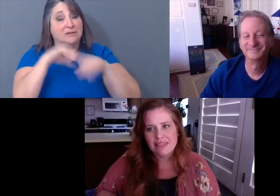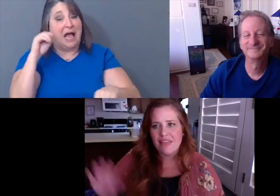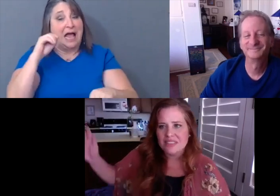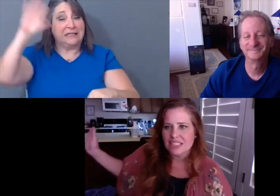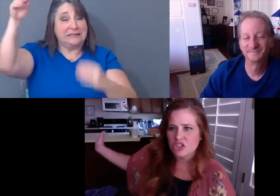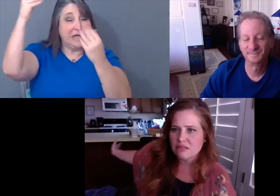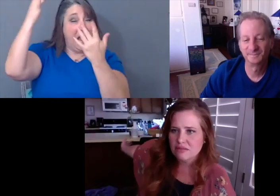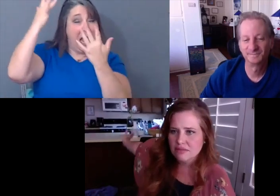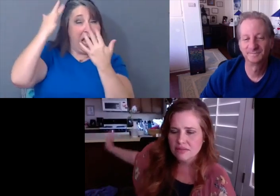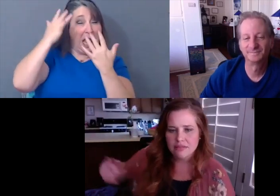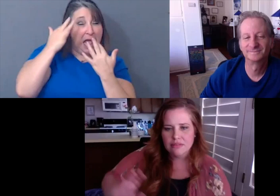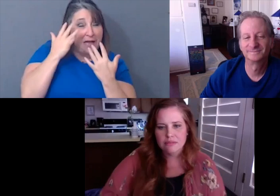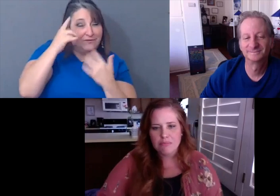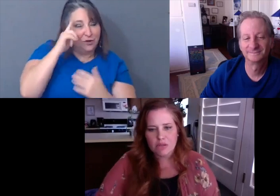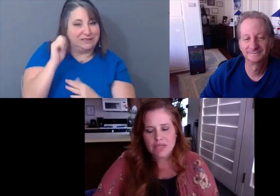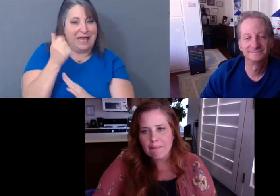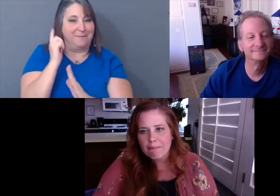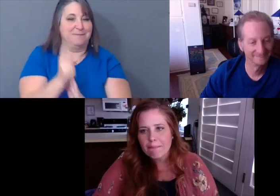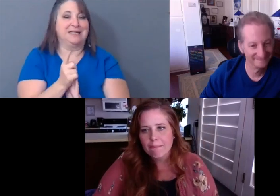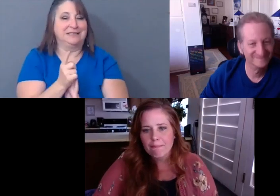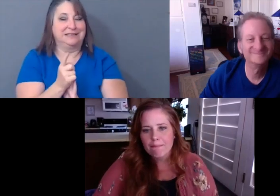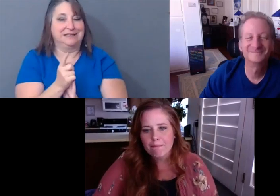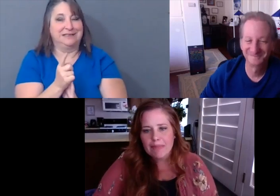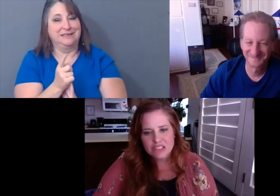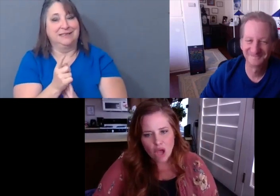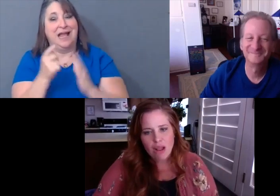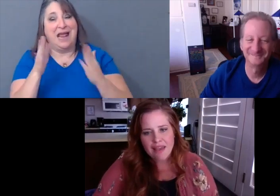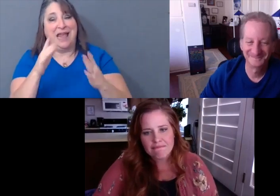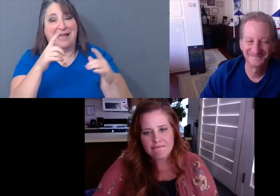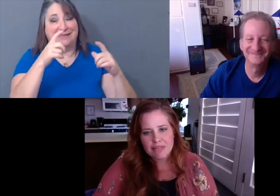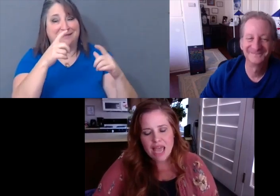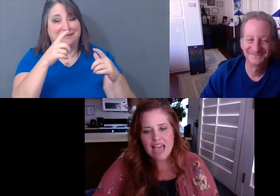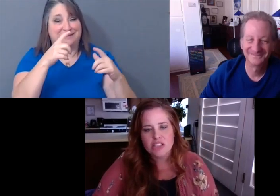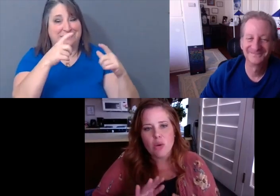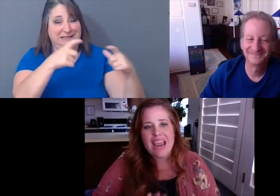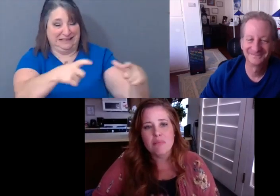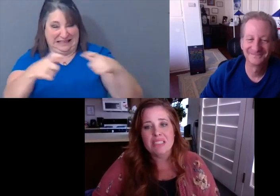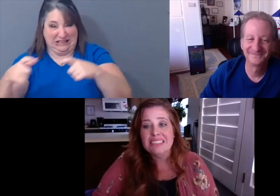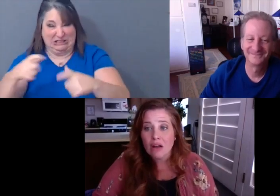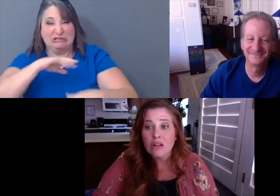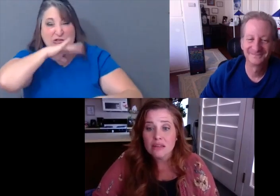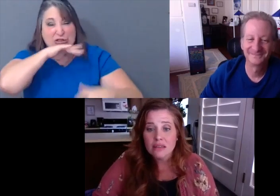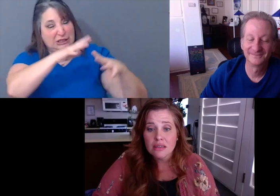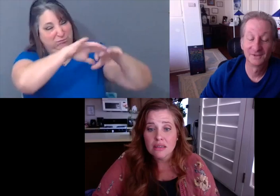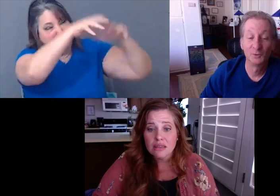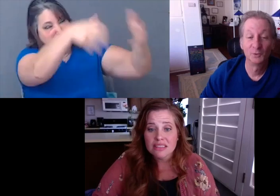and let the dishes build up. It's okay. It's okay to be still.